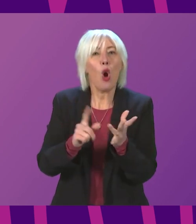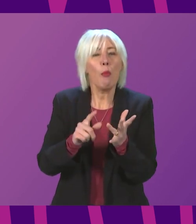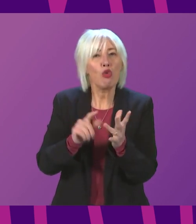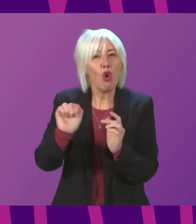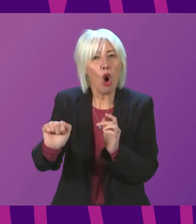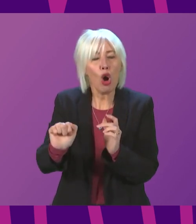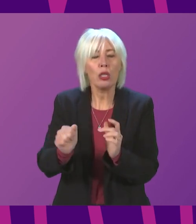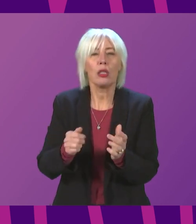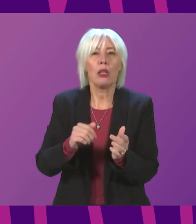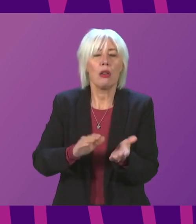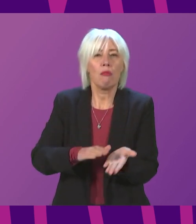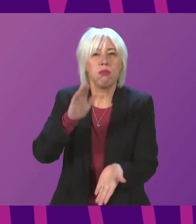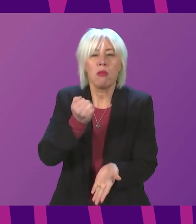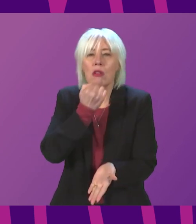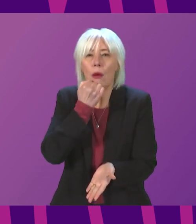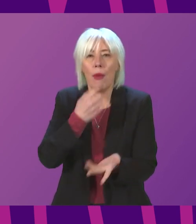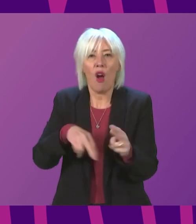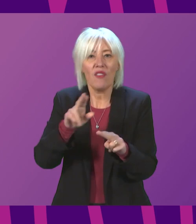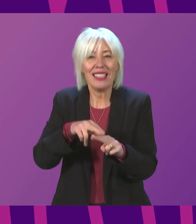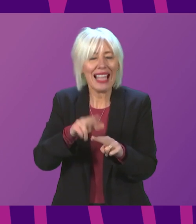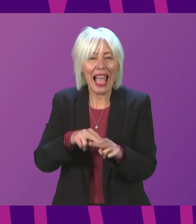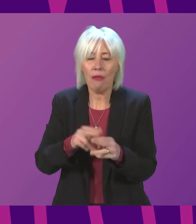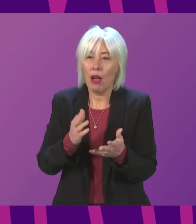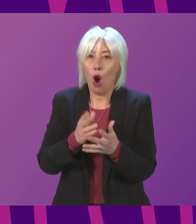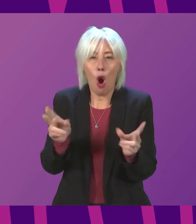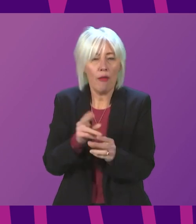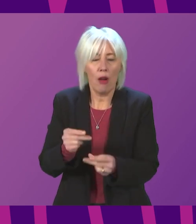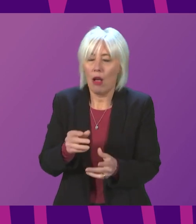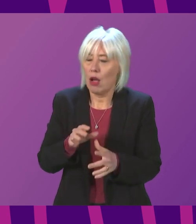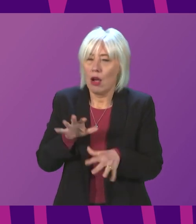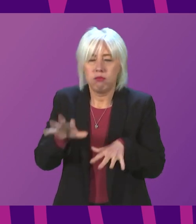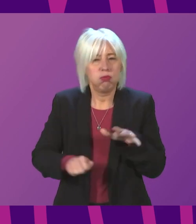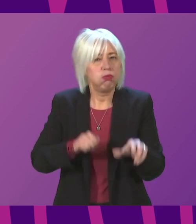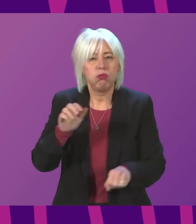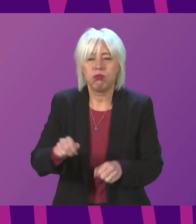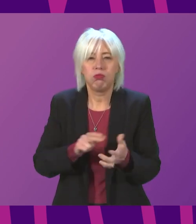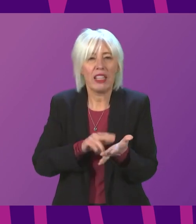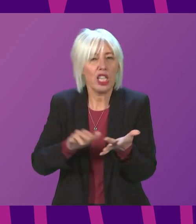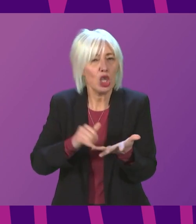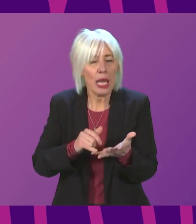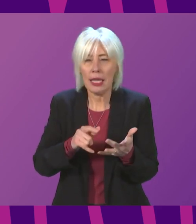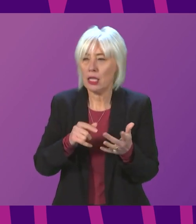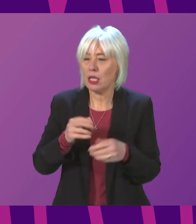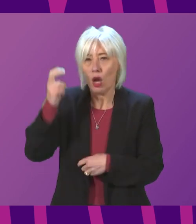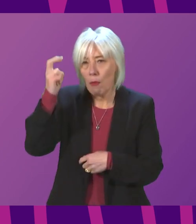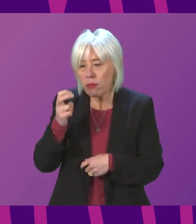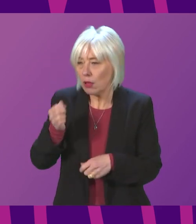staff absences that are crippling many sectors—including the NHS and rail, bus and ferry services—what